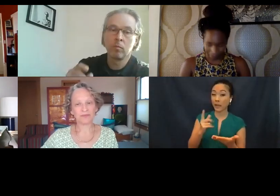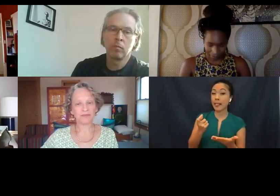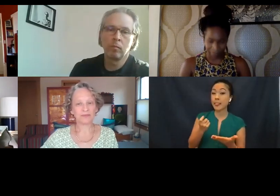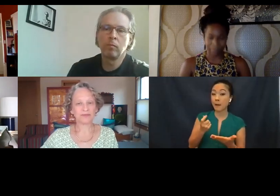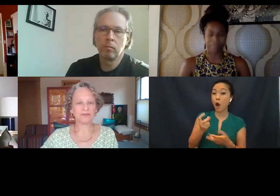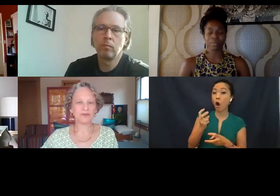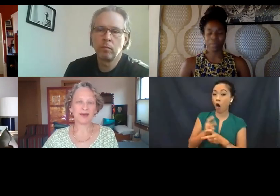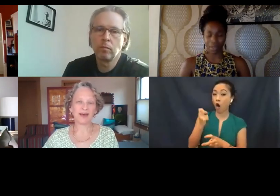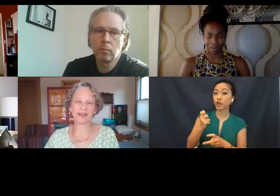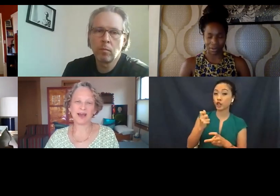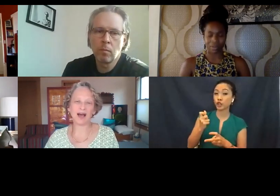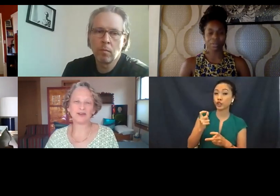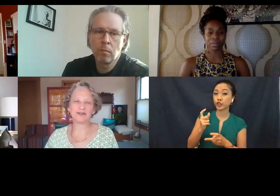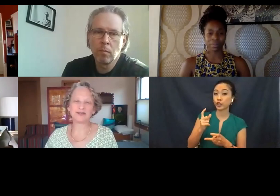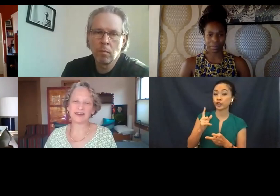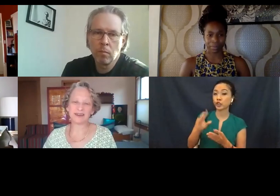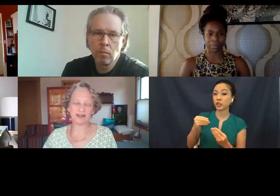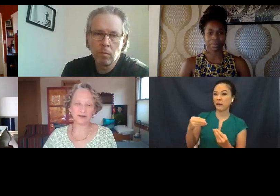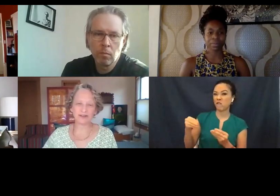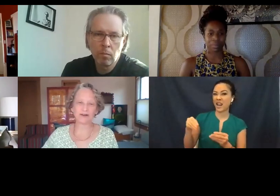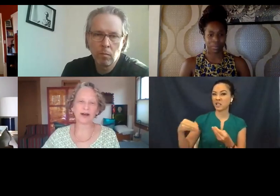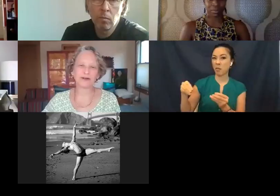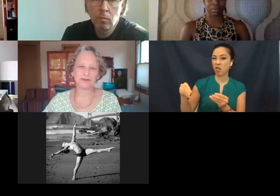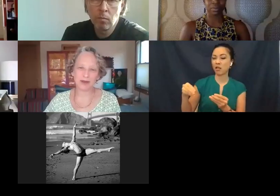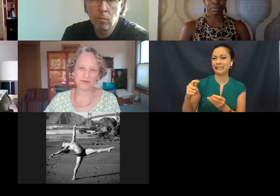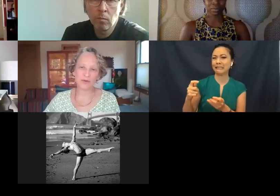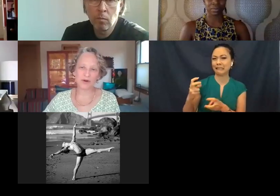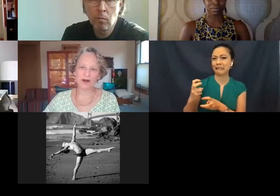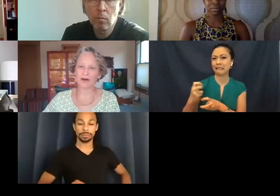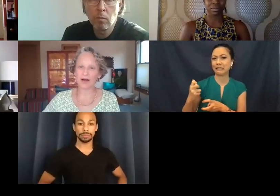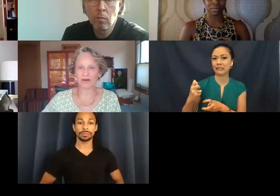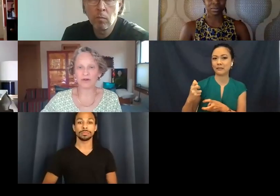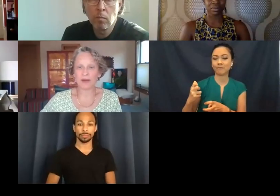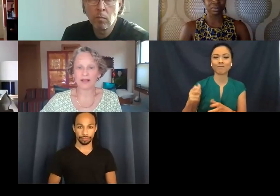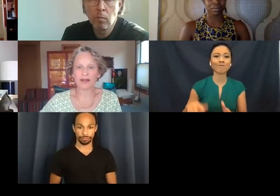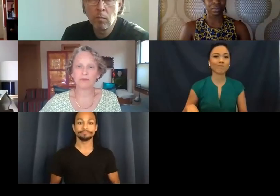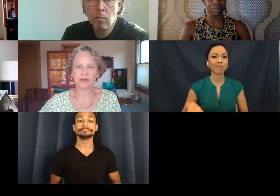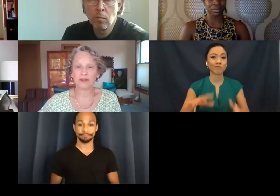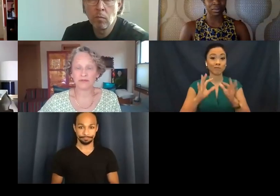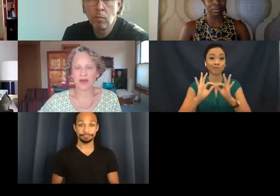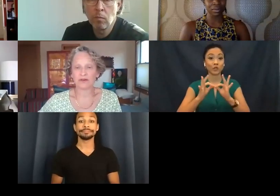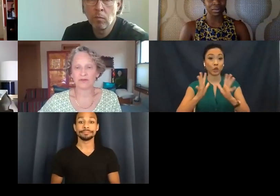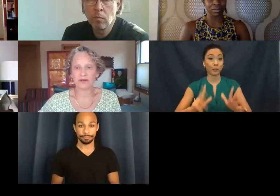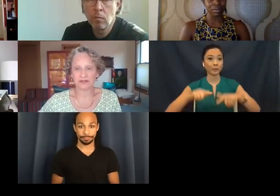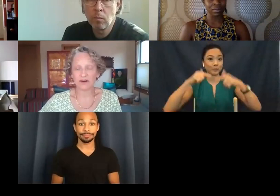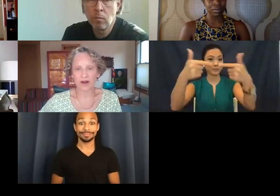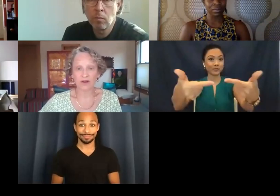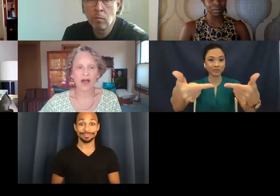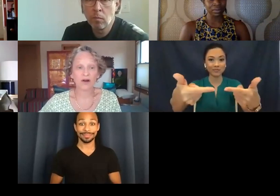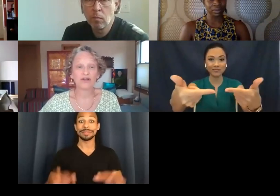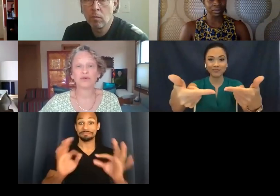I use Nutcracker as a metaphor. How can your ballet company live without its Nutcracker?